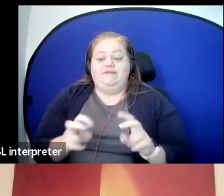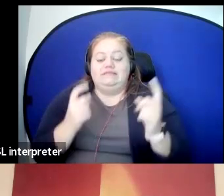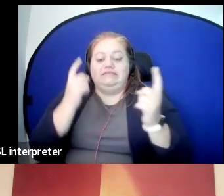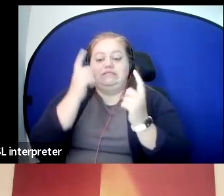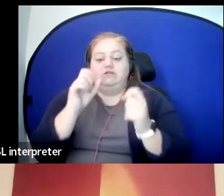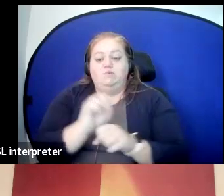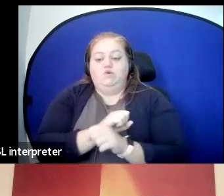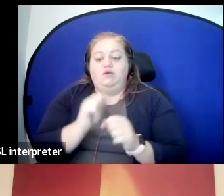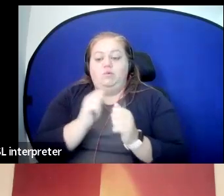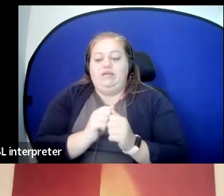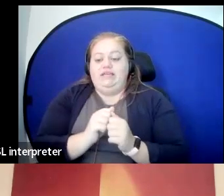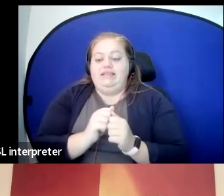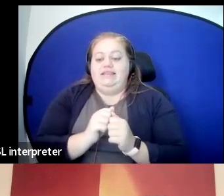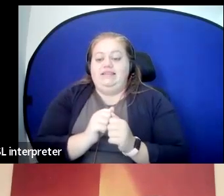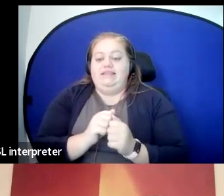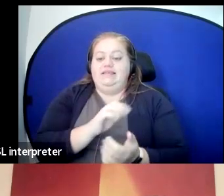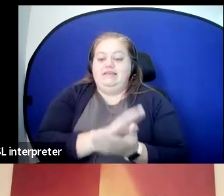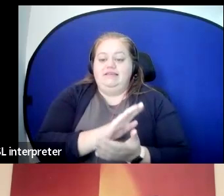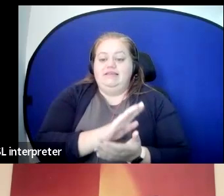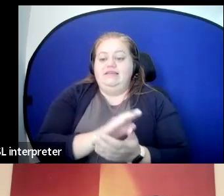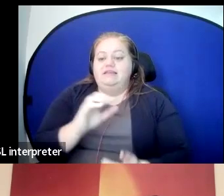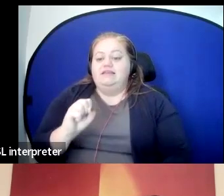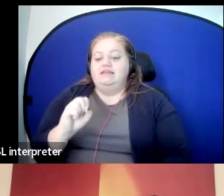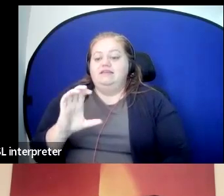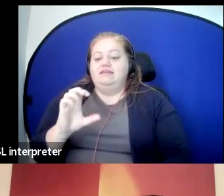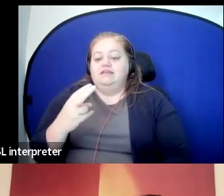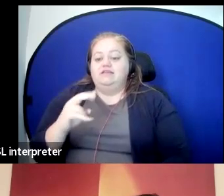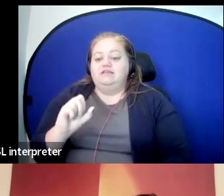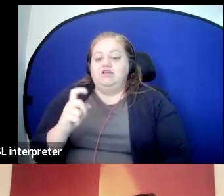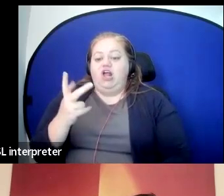with scholarly publishing platforms to develop plugins